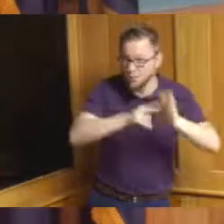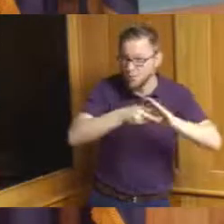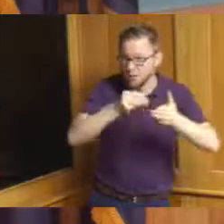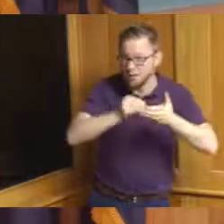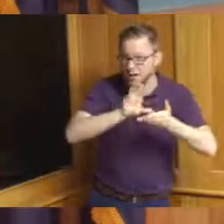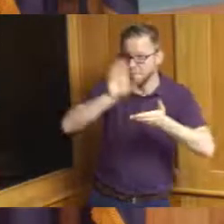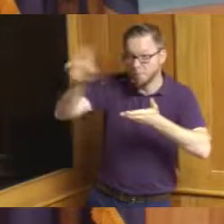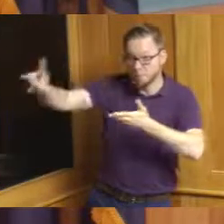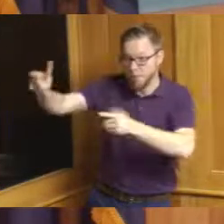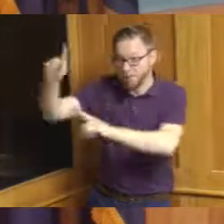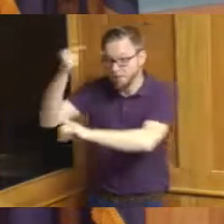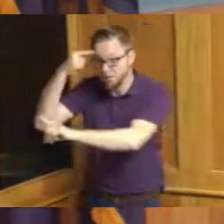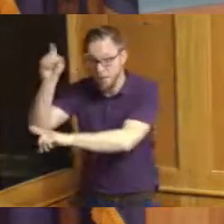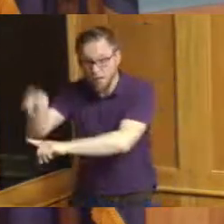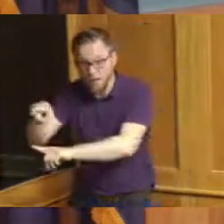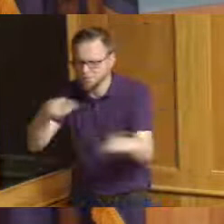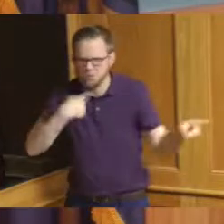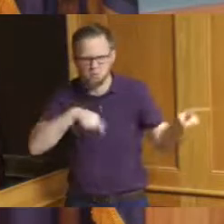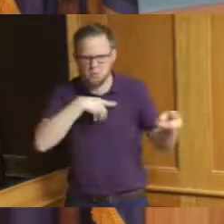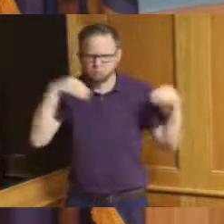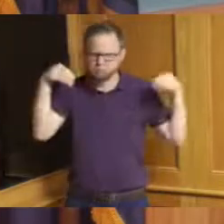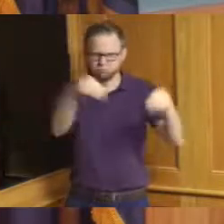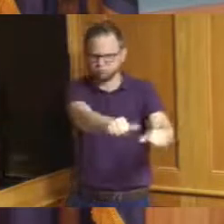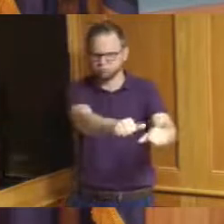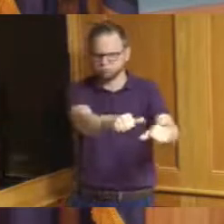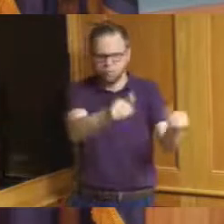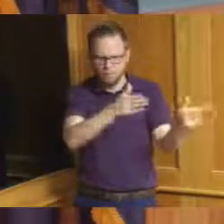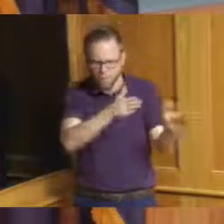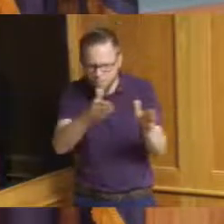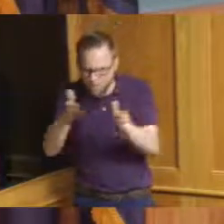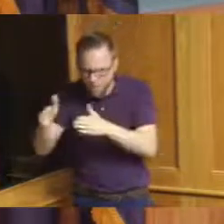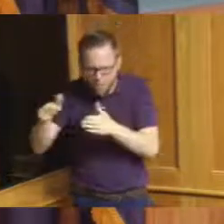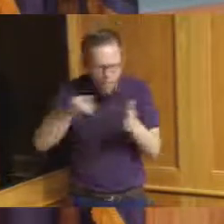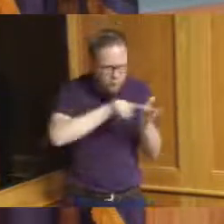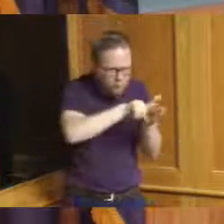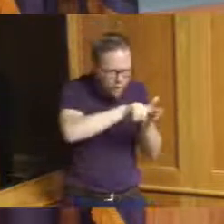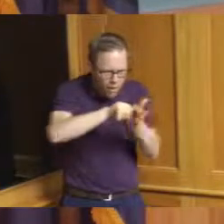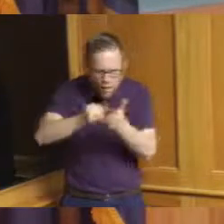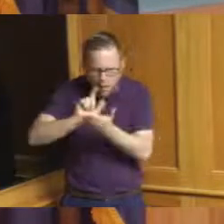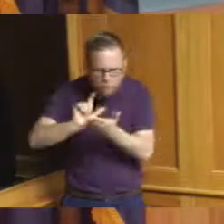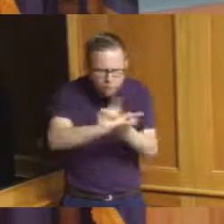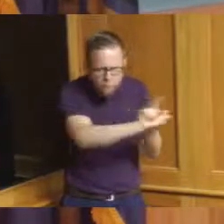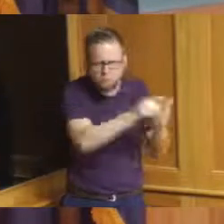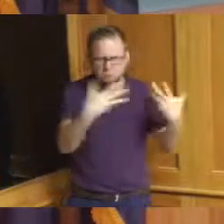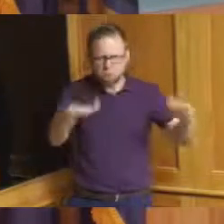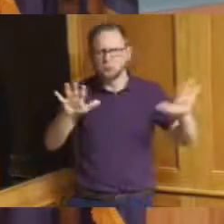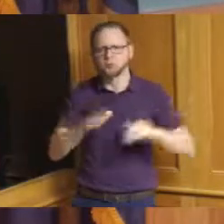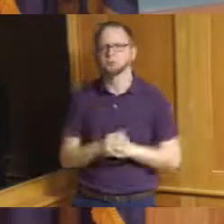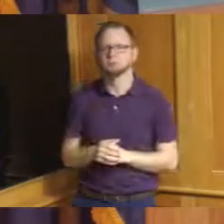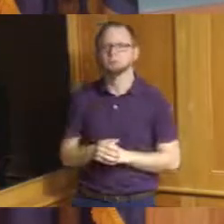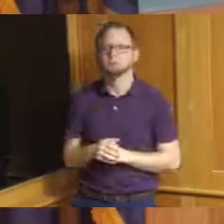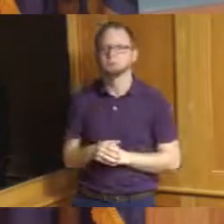people a couple stats that i want to highlight and i don't want to I'll be remiss if i don't